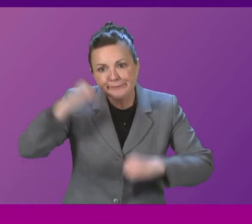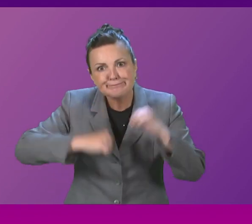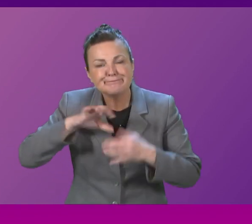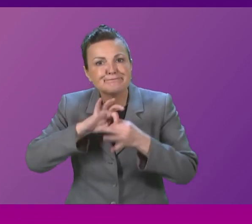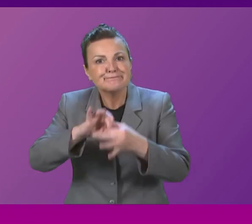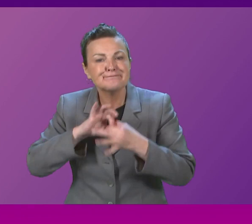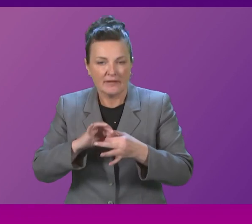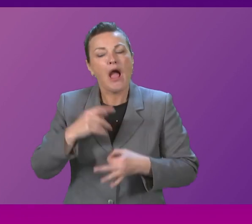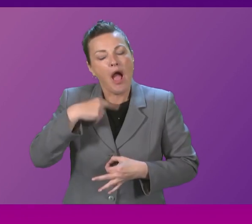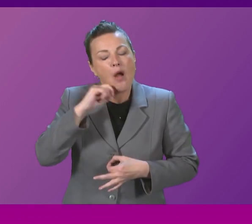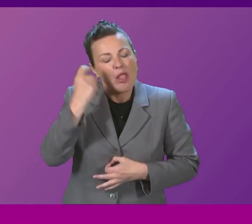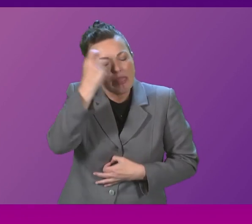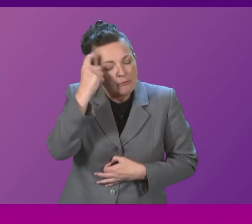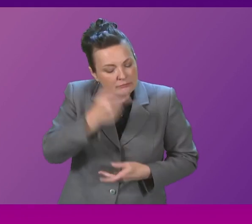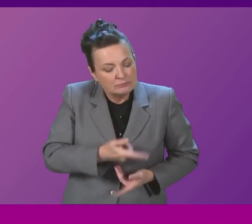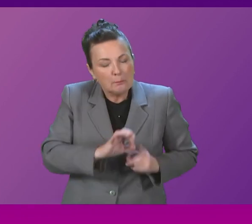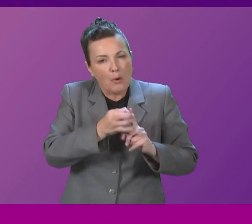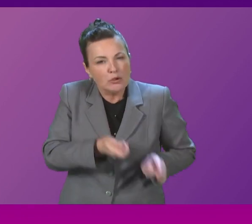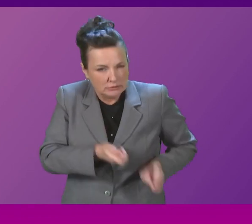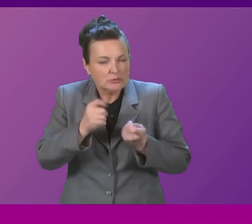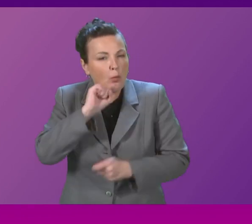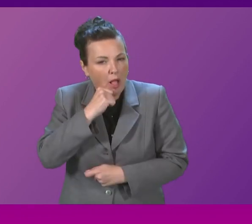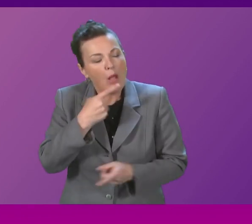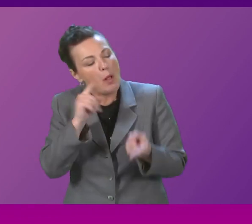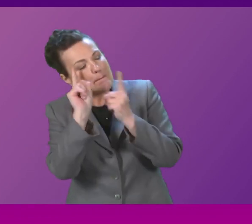that Pauline McNeill has raised today proper consideration and come back to her once we